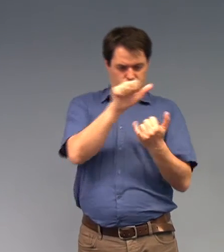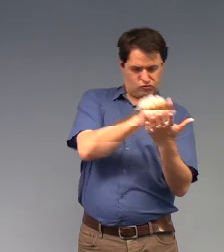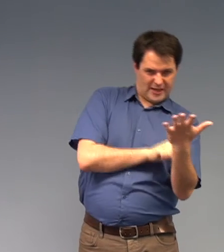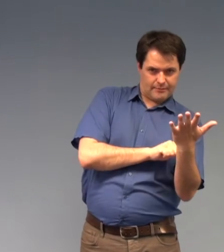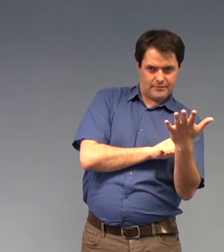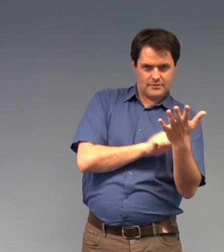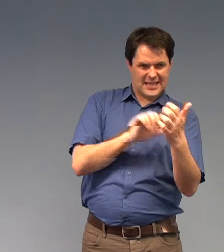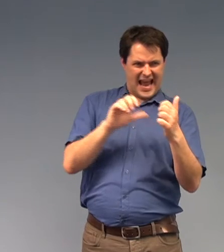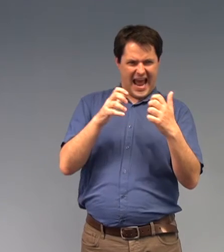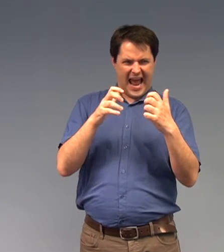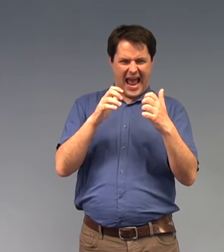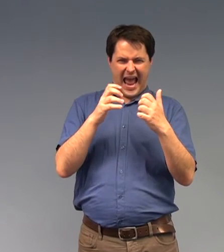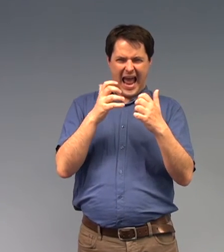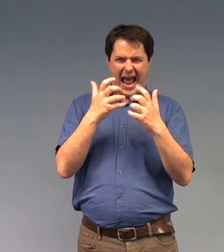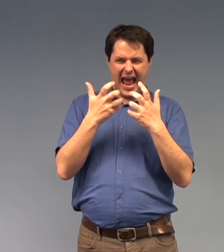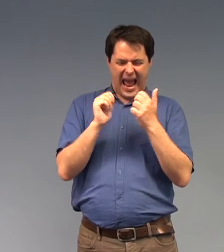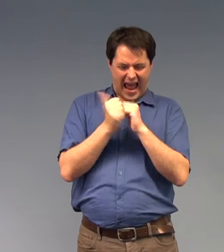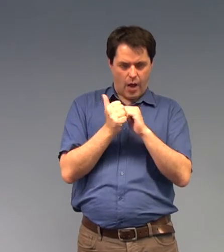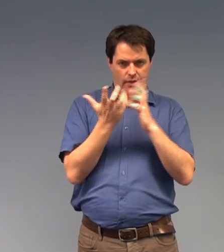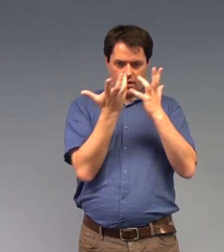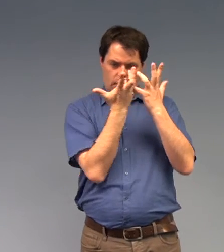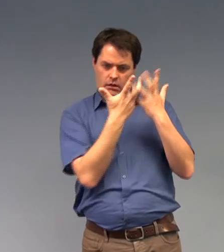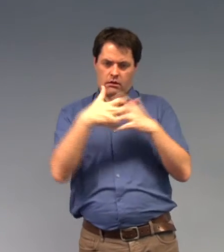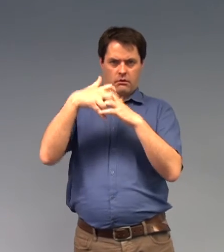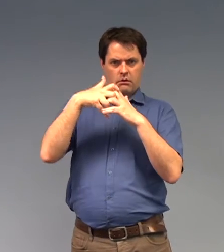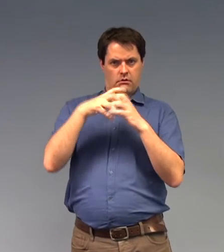I was fascinated to see how Deaf people ensured